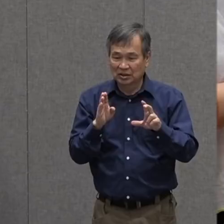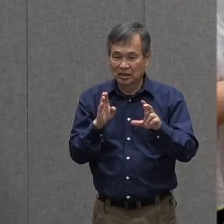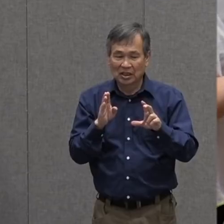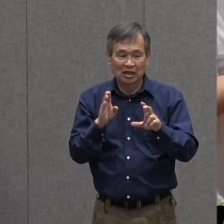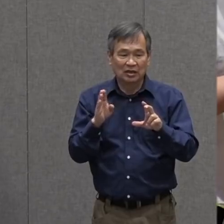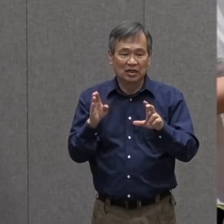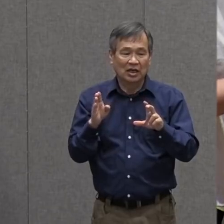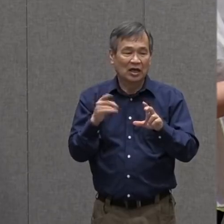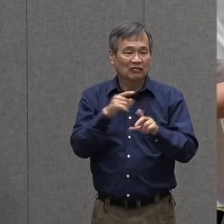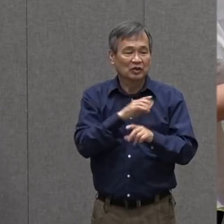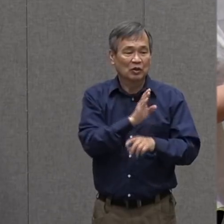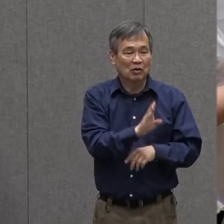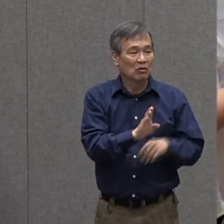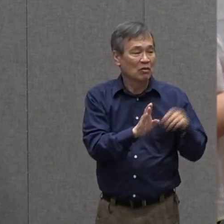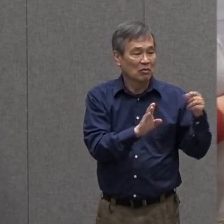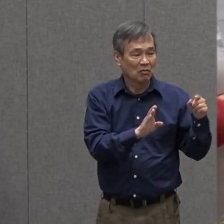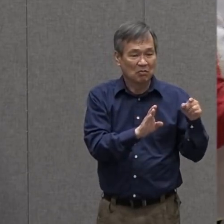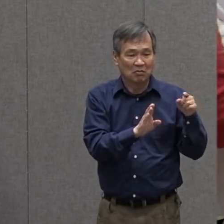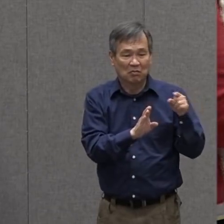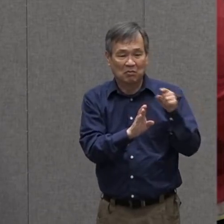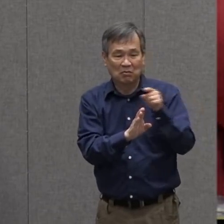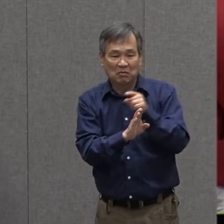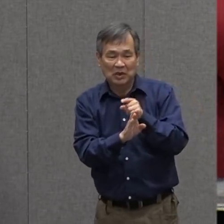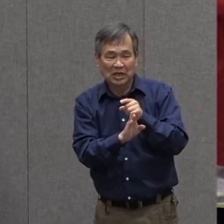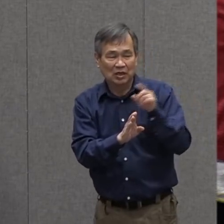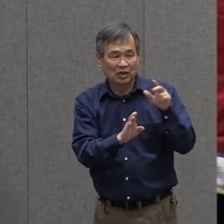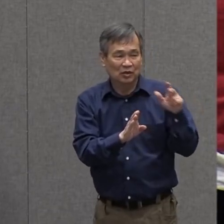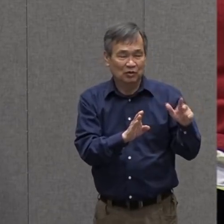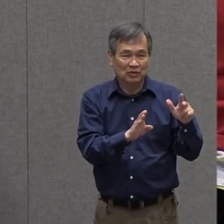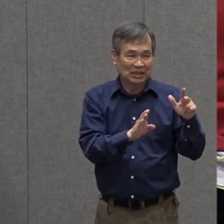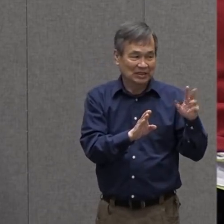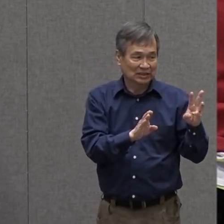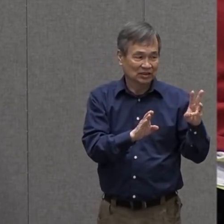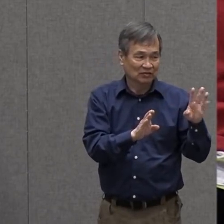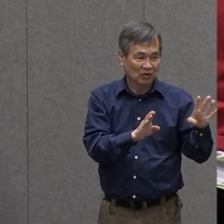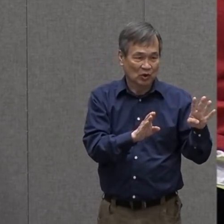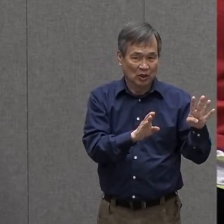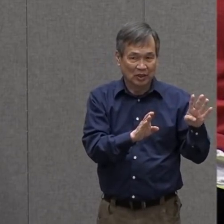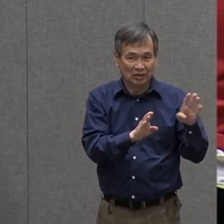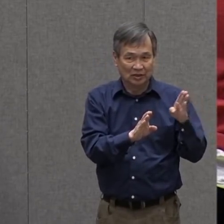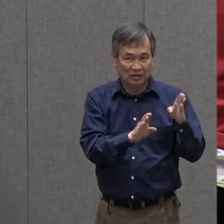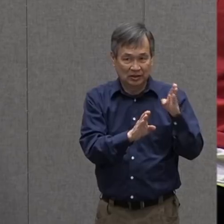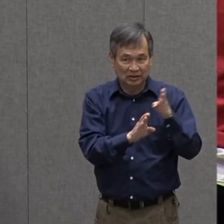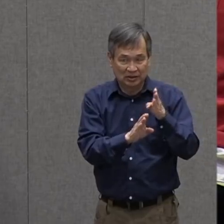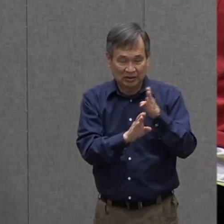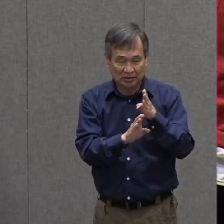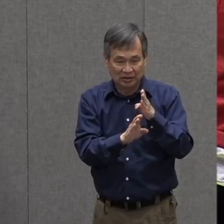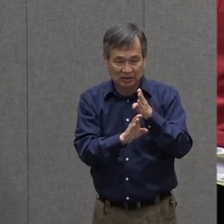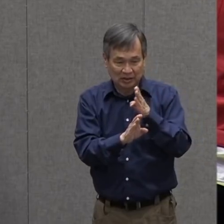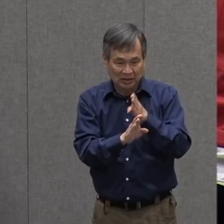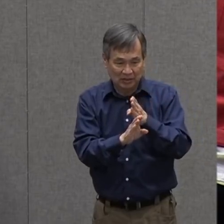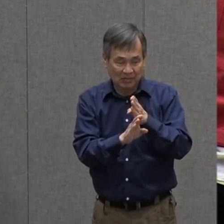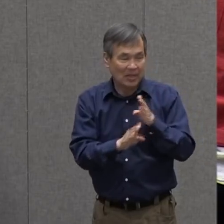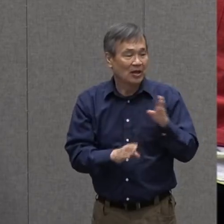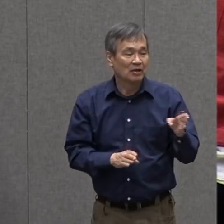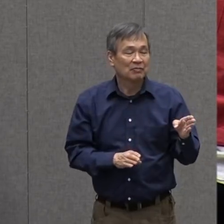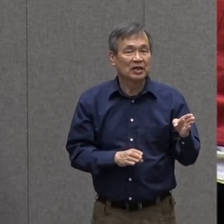I could do a couple of jumps, right? I could say, maybe I just wanted to first get back to that 360.